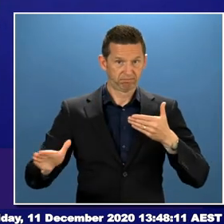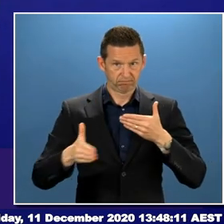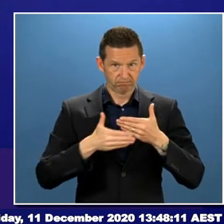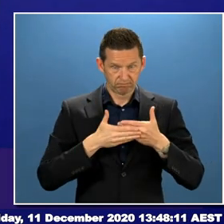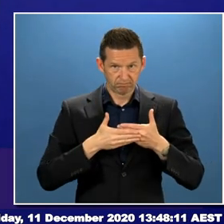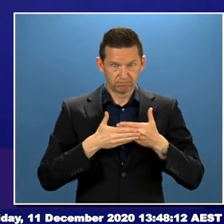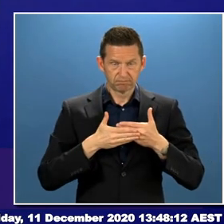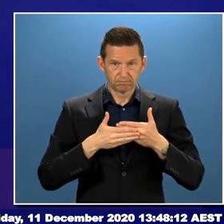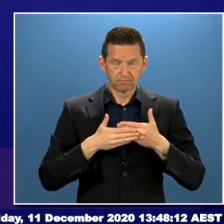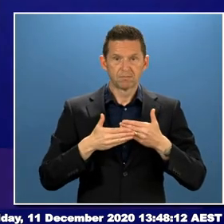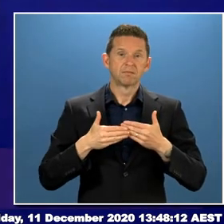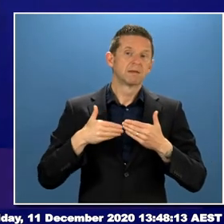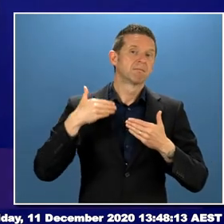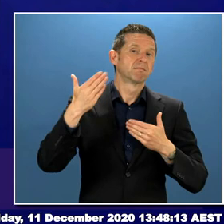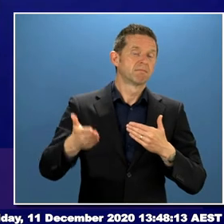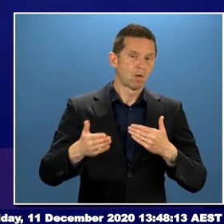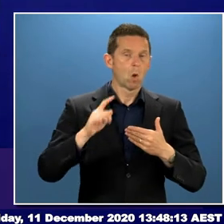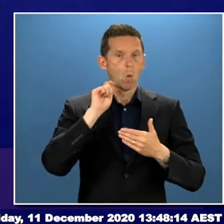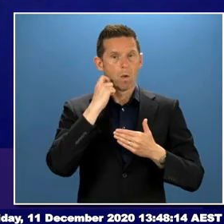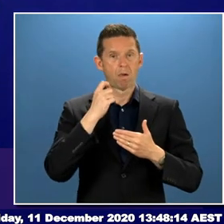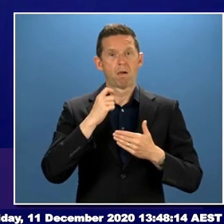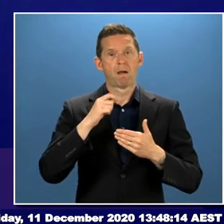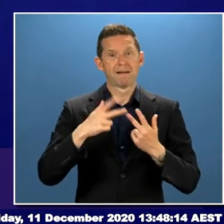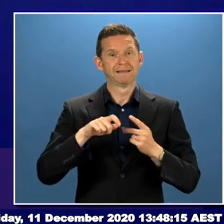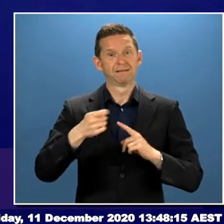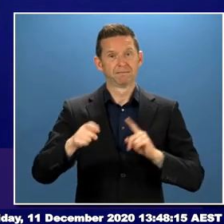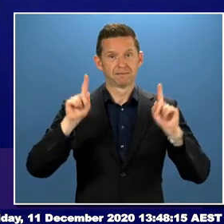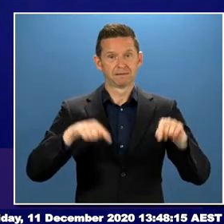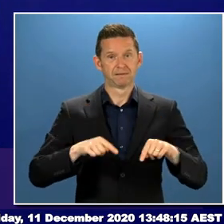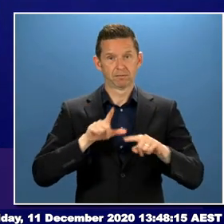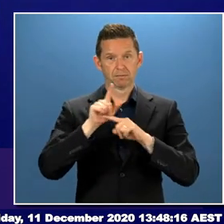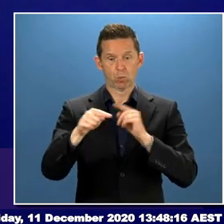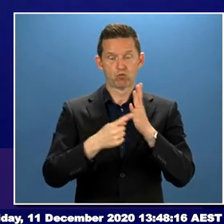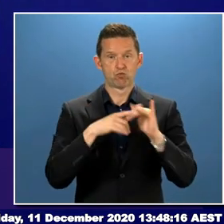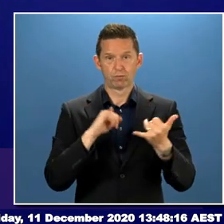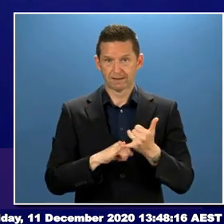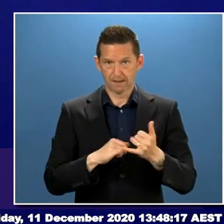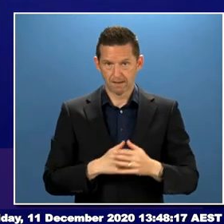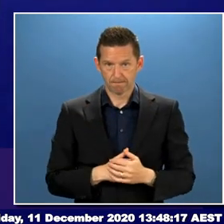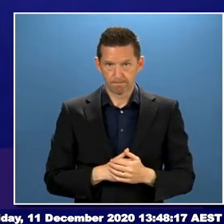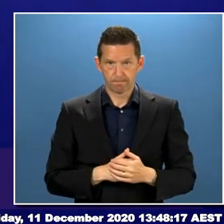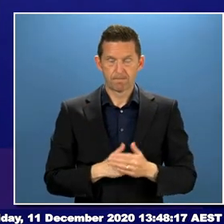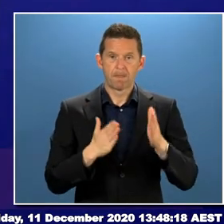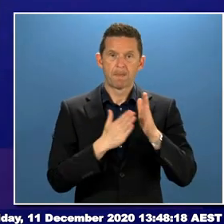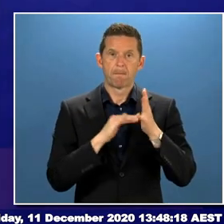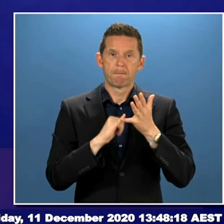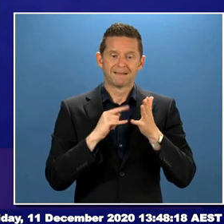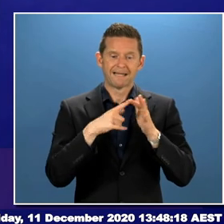one day before the next hearing starts on Tuesday of next week. Ms Eastman will tell us the precise title of that hearing.